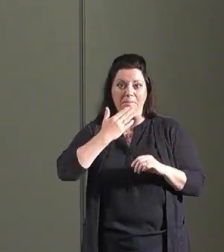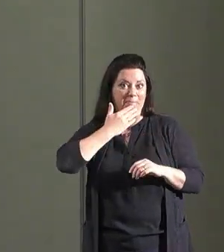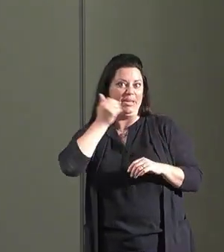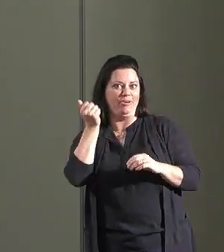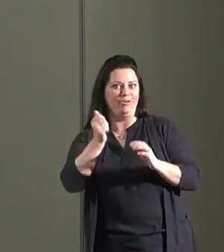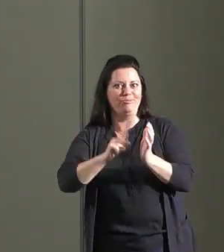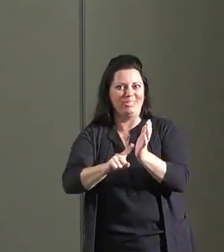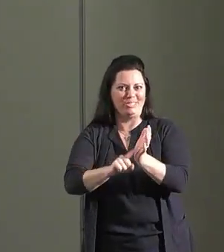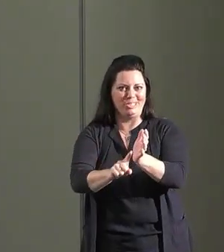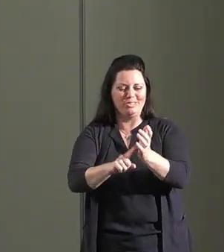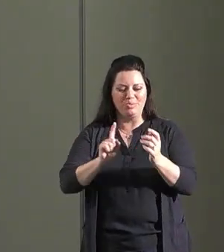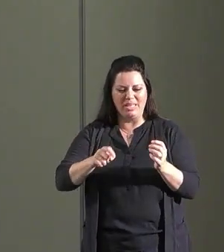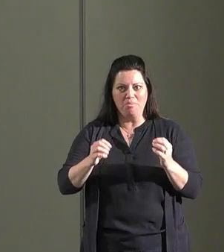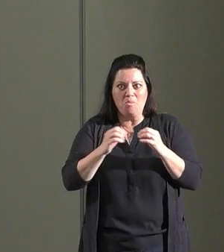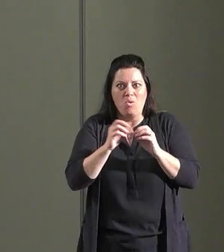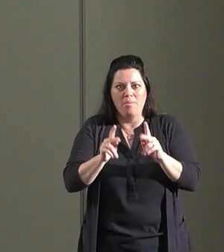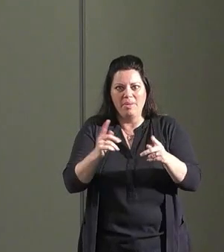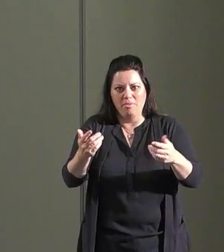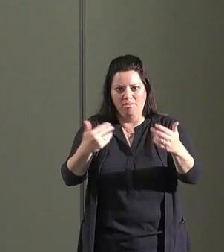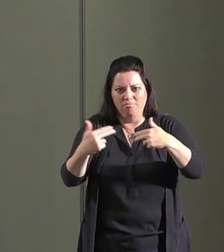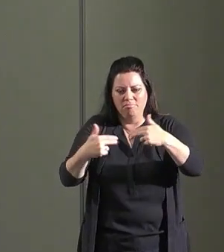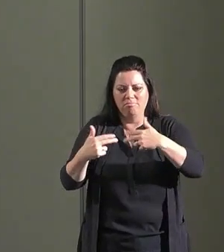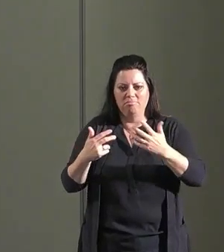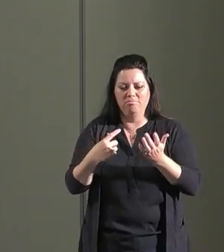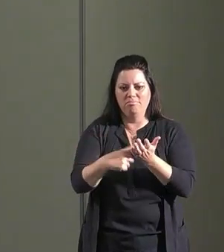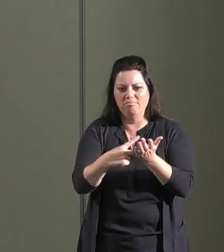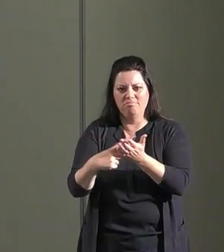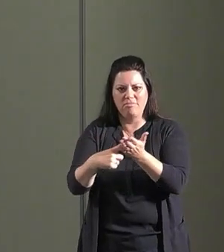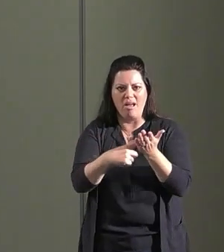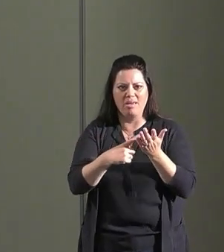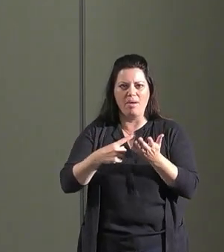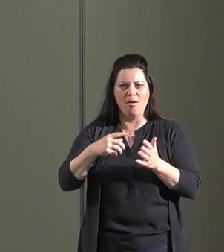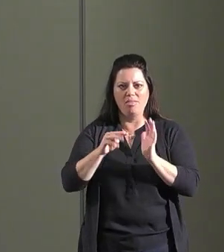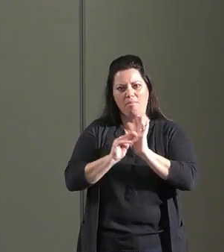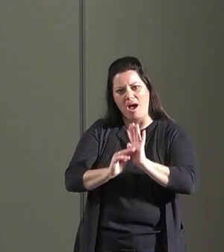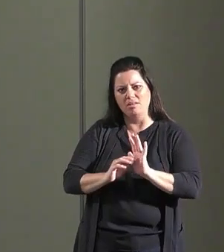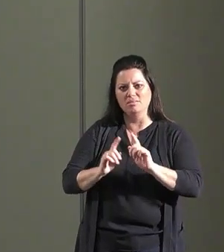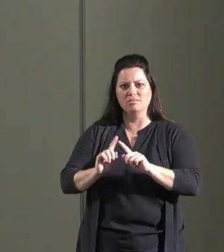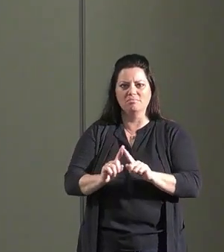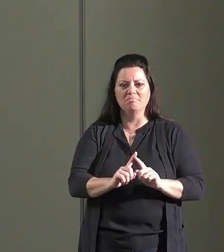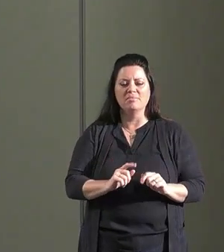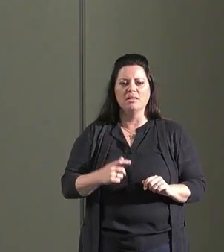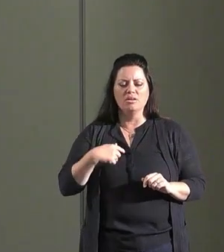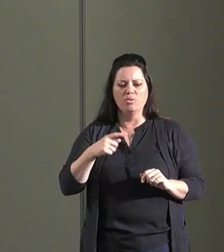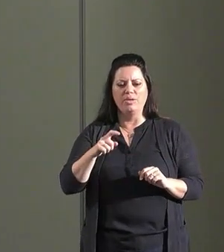more people sharing and more people talking about the models and talking to their peer